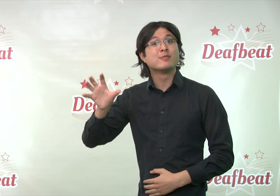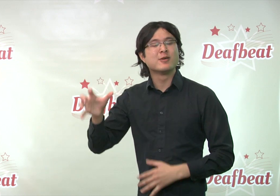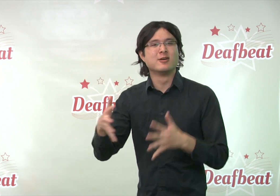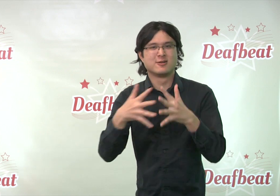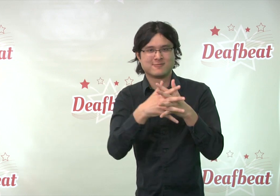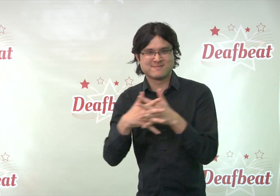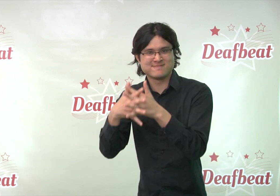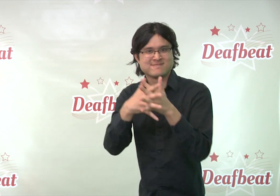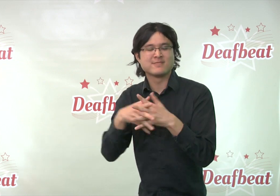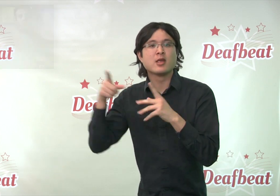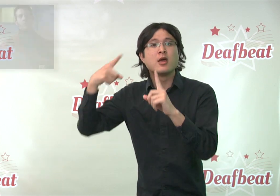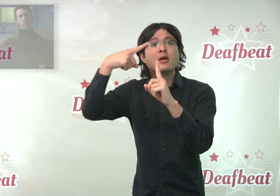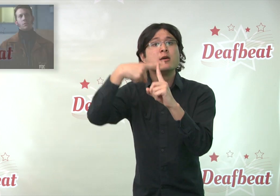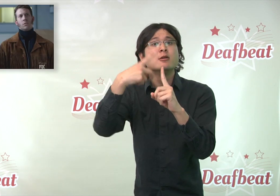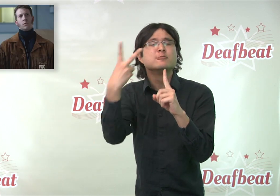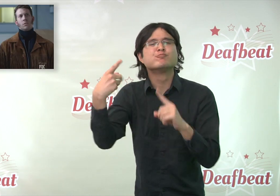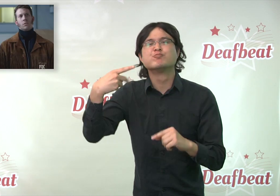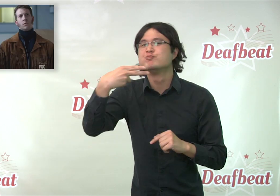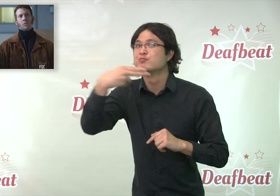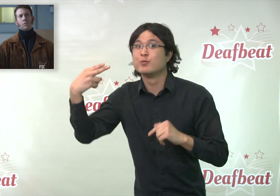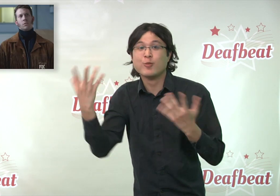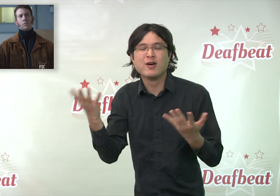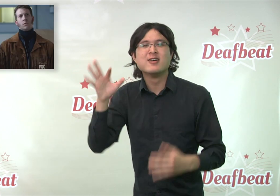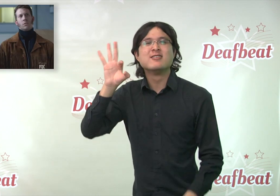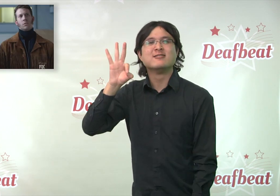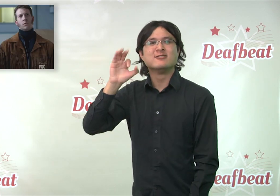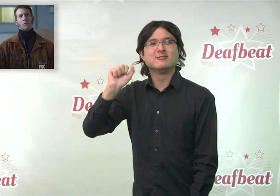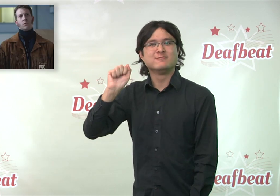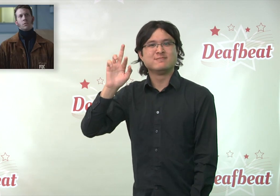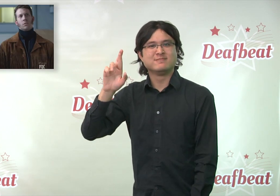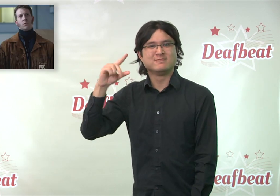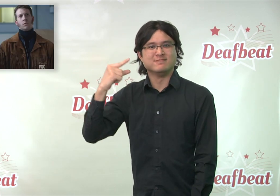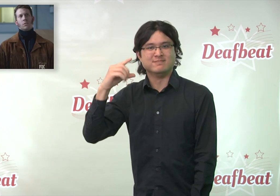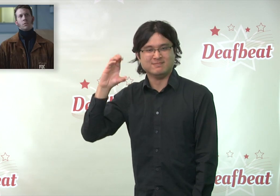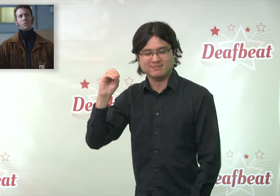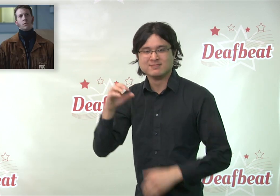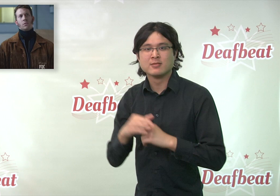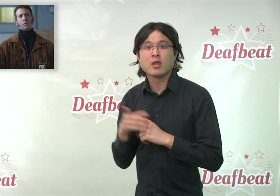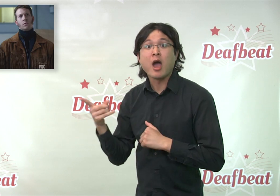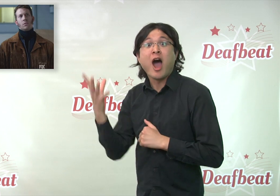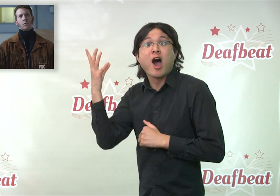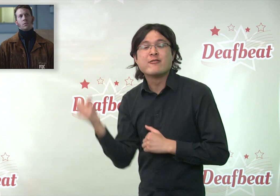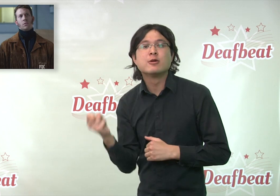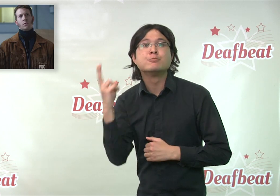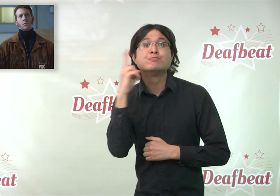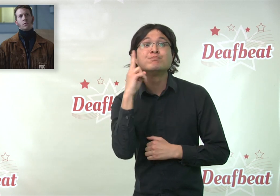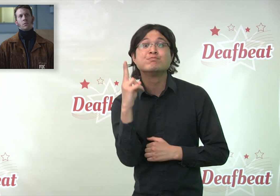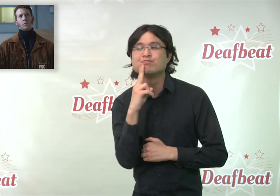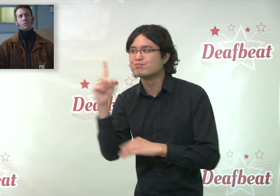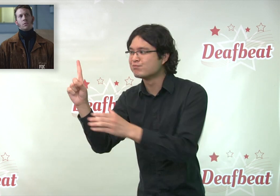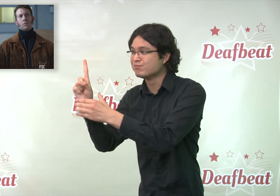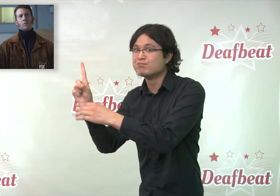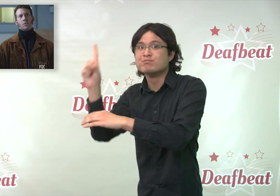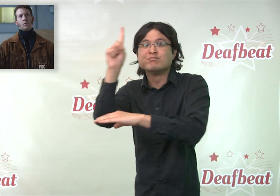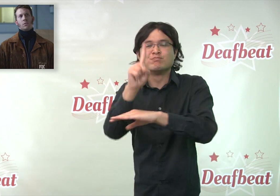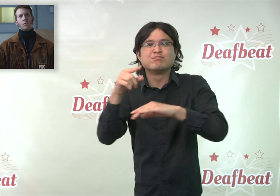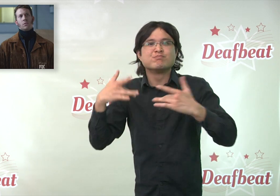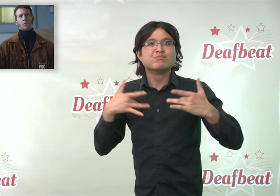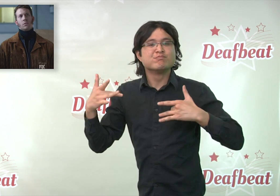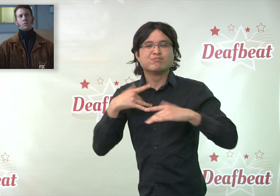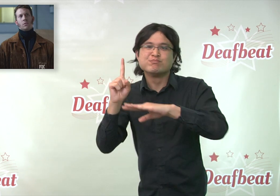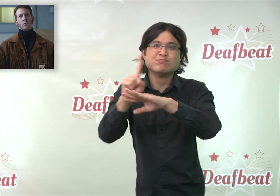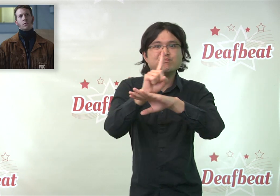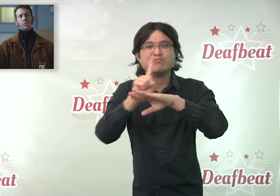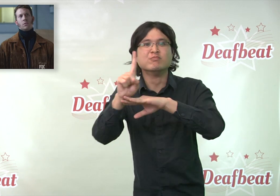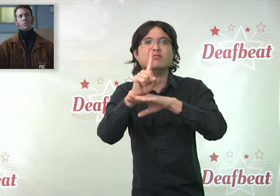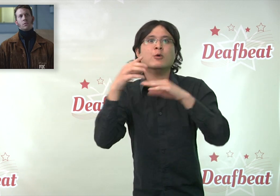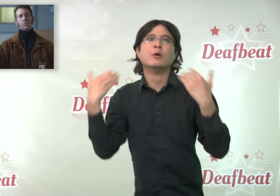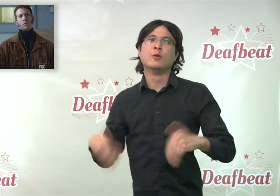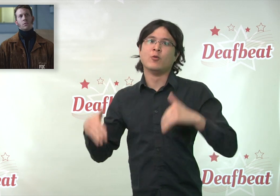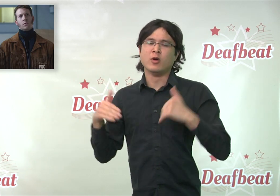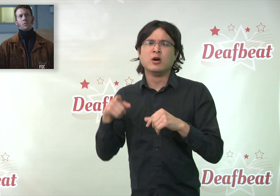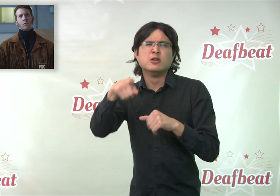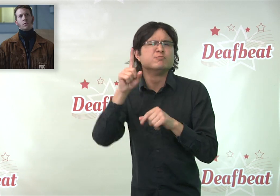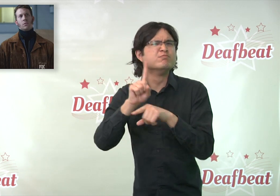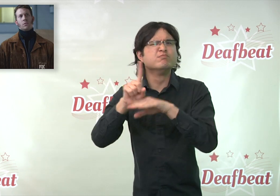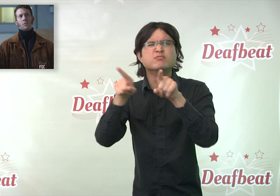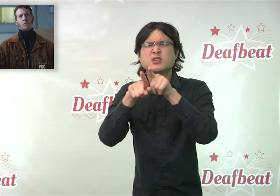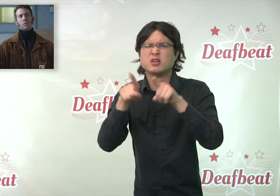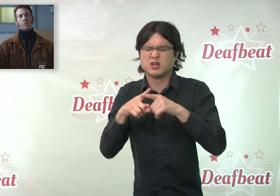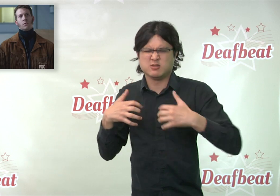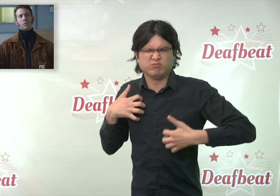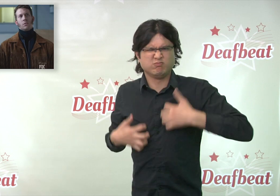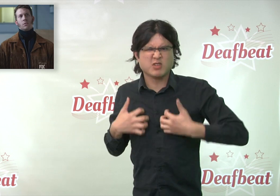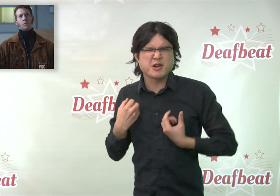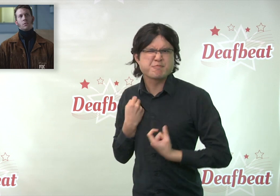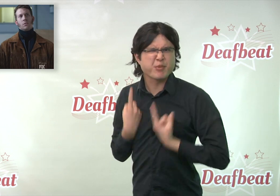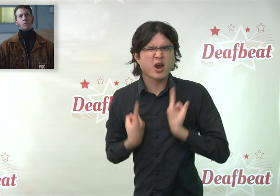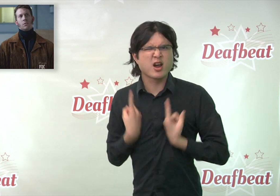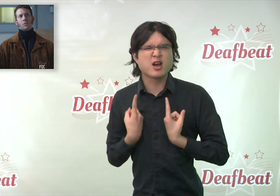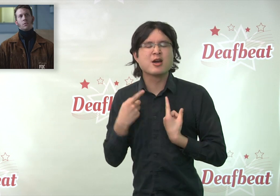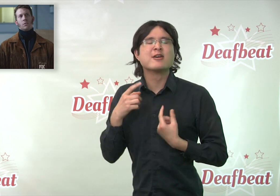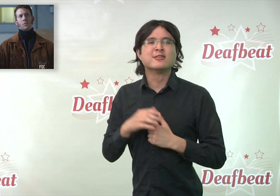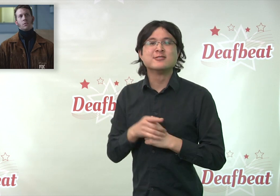“Fargo,” an American TV show has a deaf actor who acts as a mean hit man!